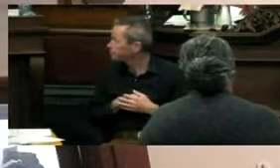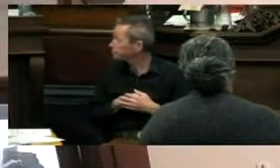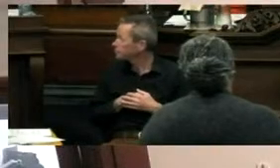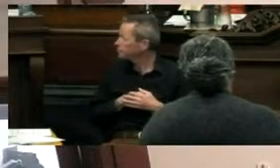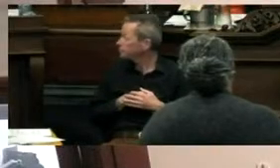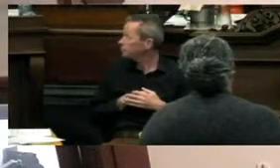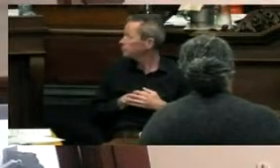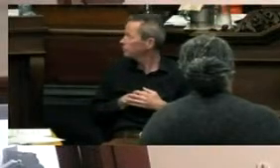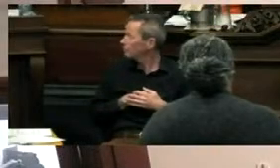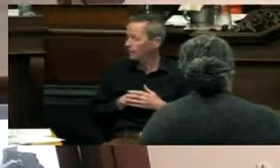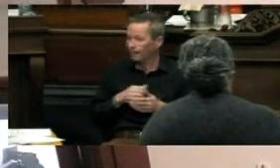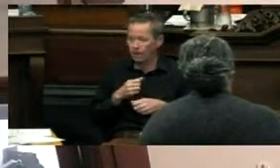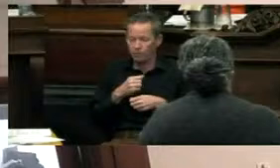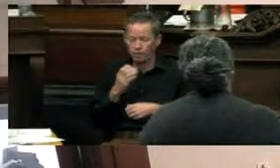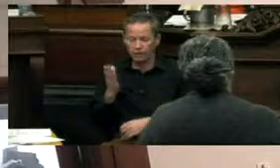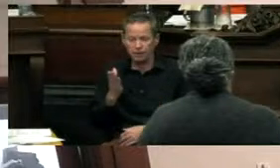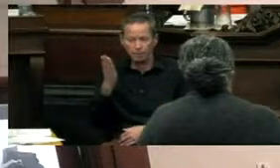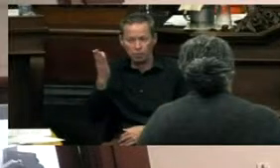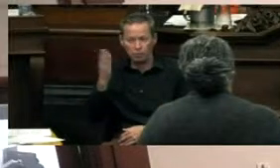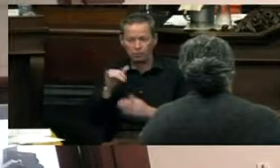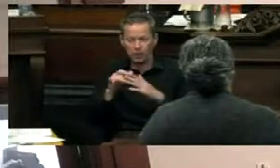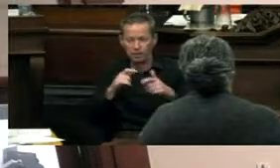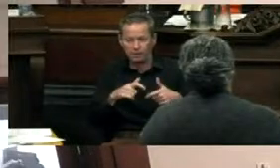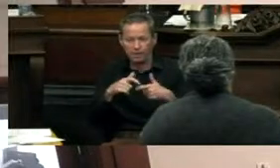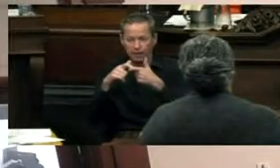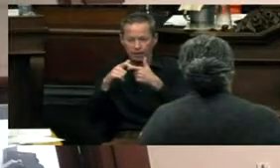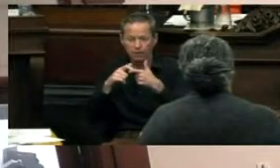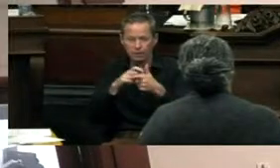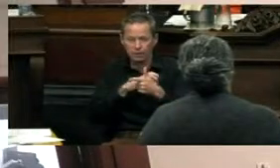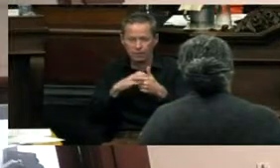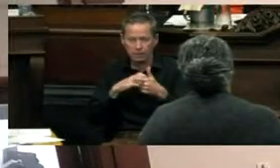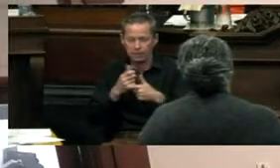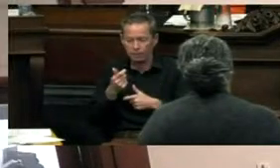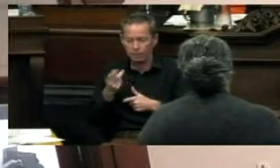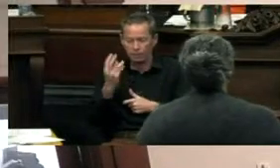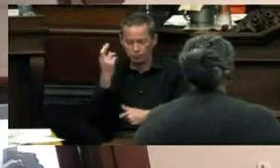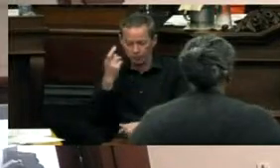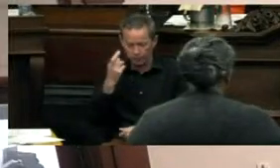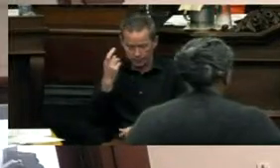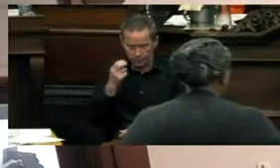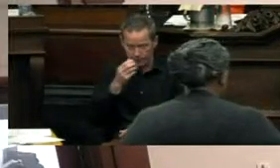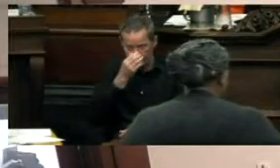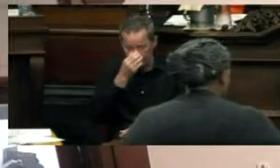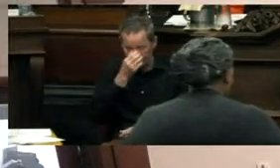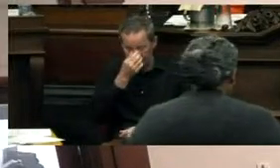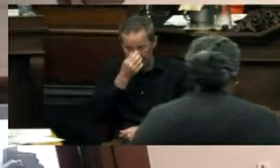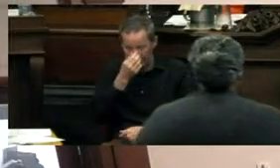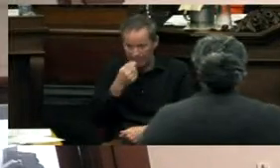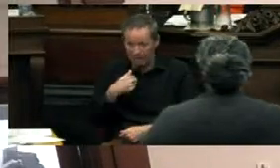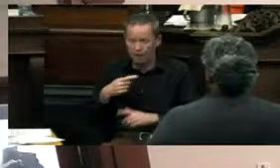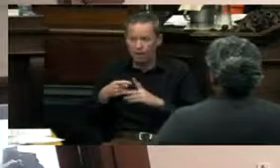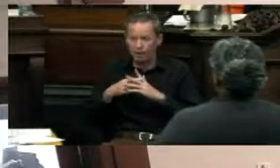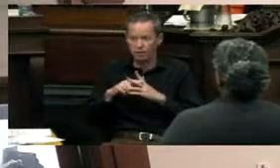Councilmember Monroe. So I would